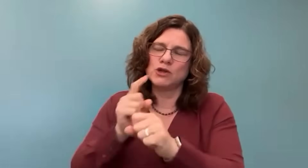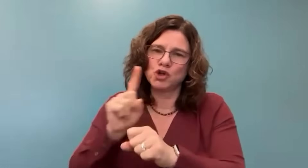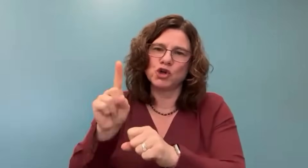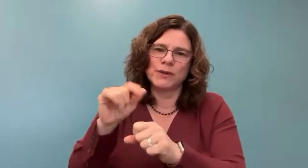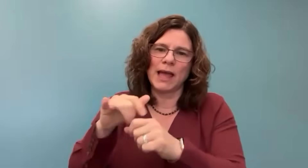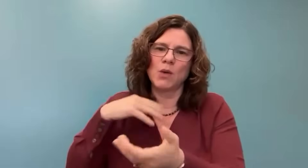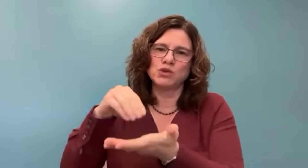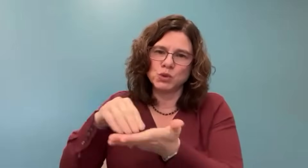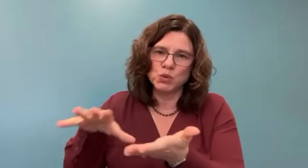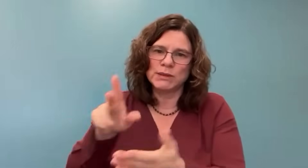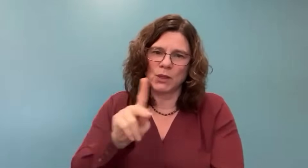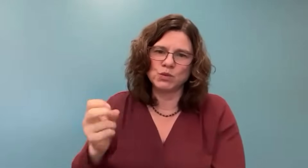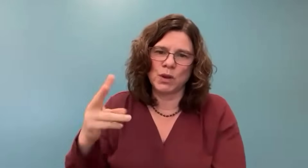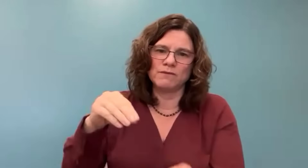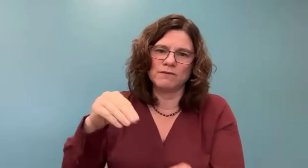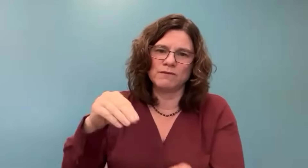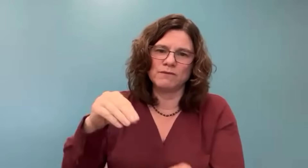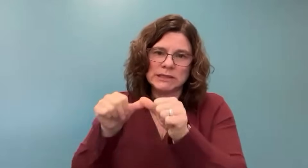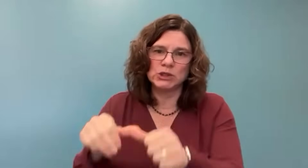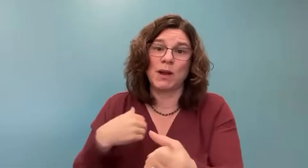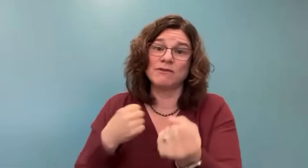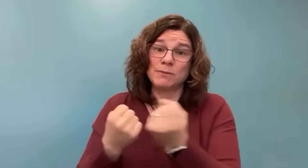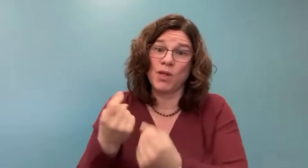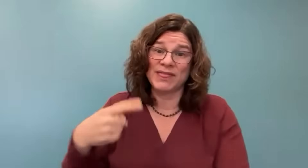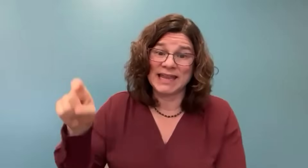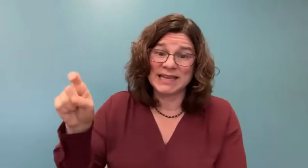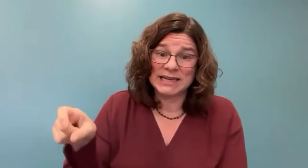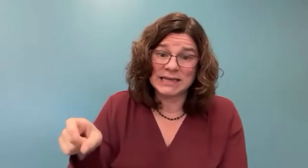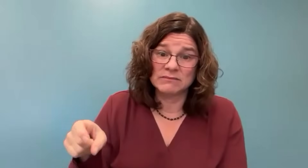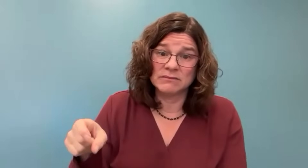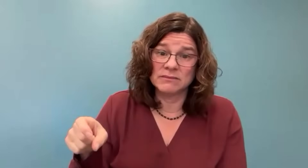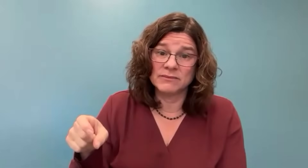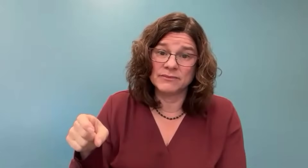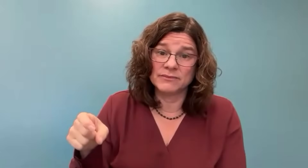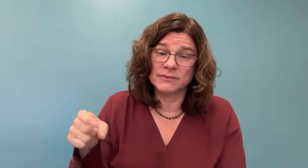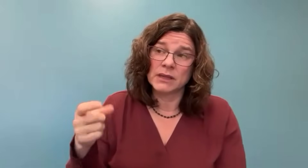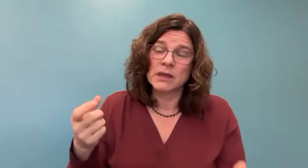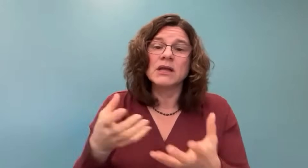to make sure our K-12 students continue to have the support they need.